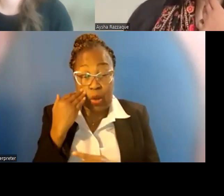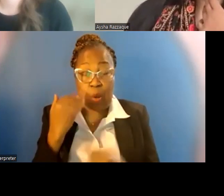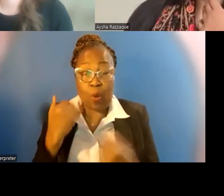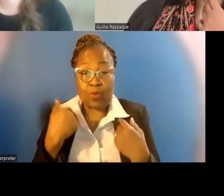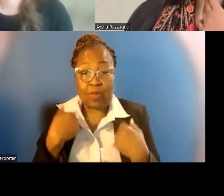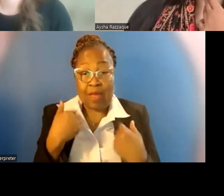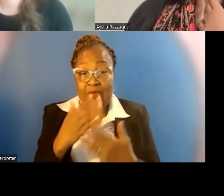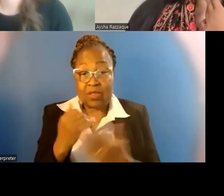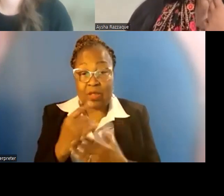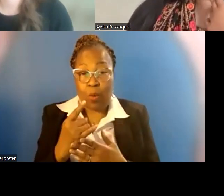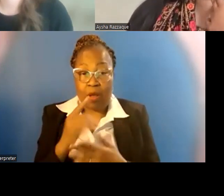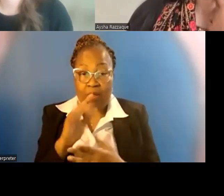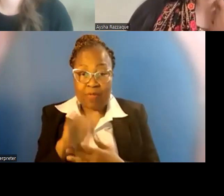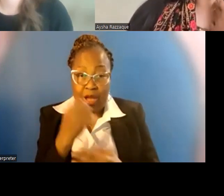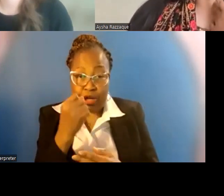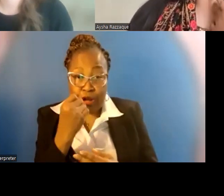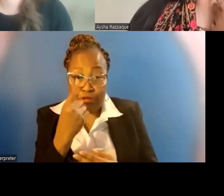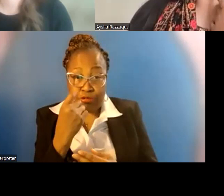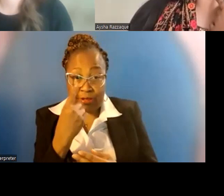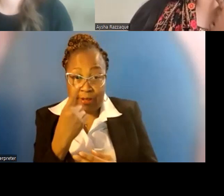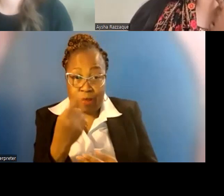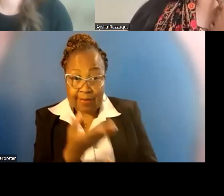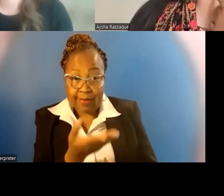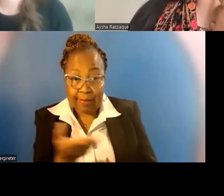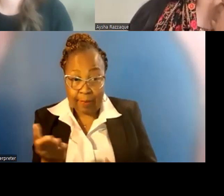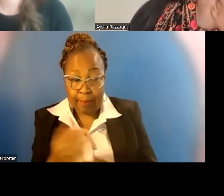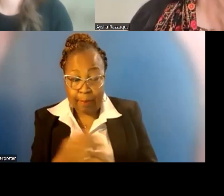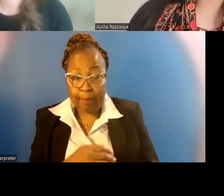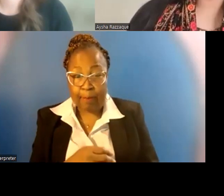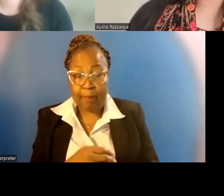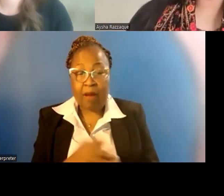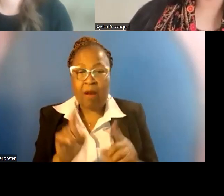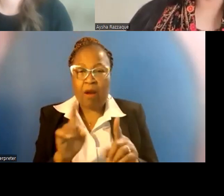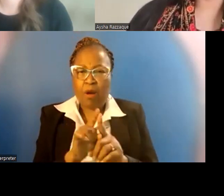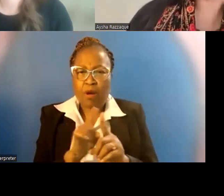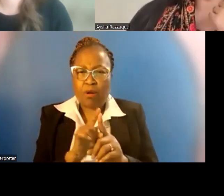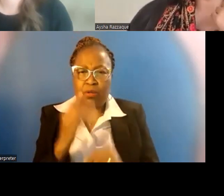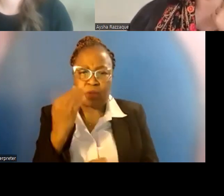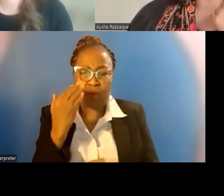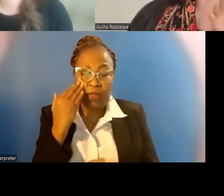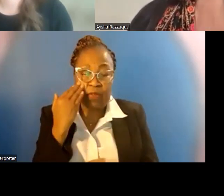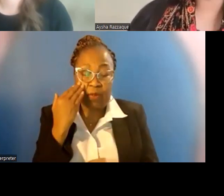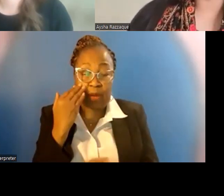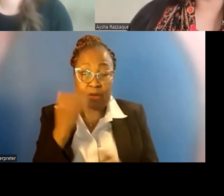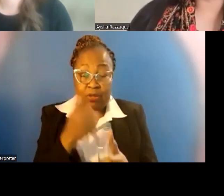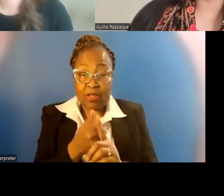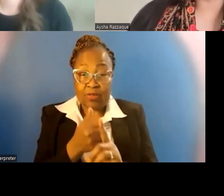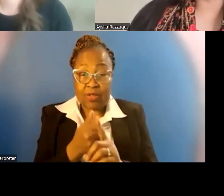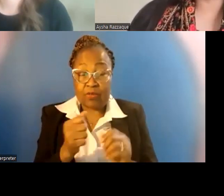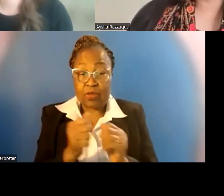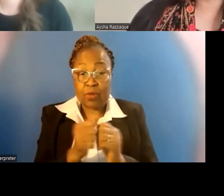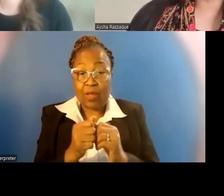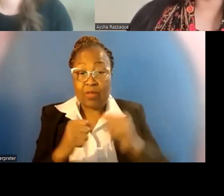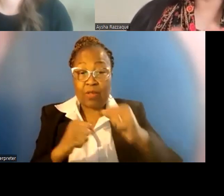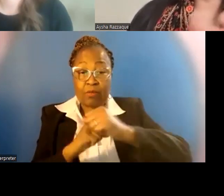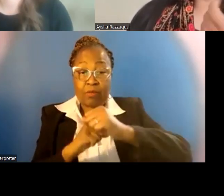and they also familiarize themselves with the structure of the group